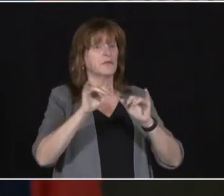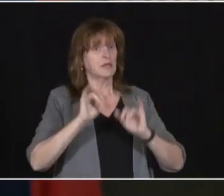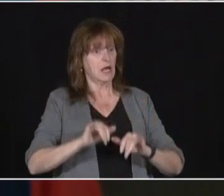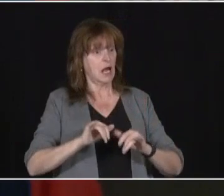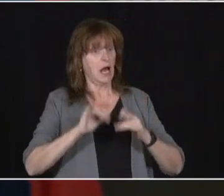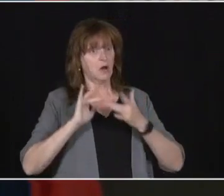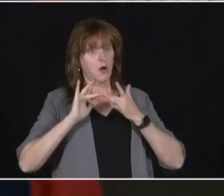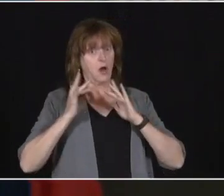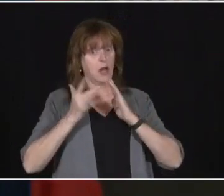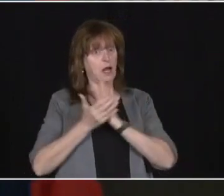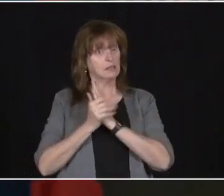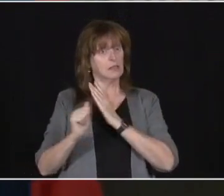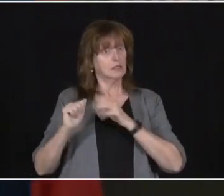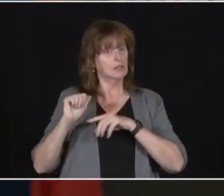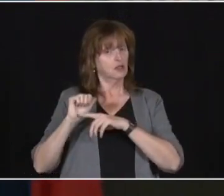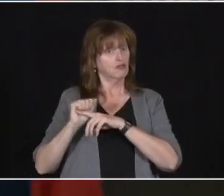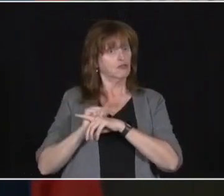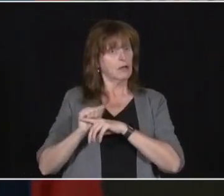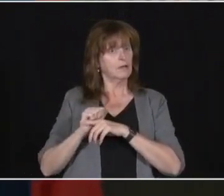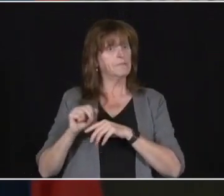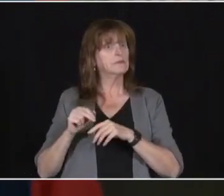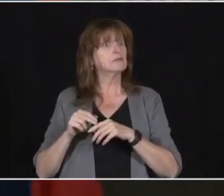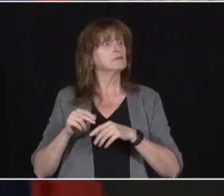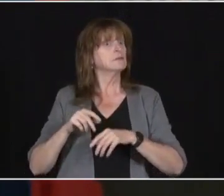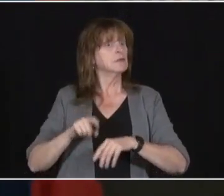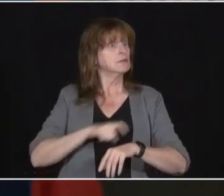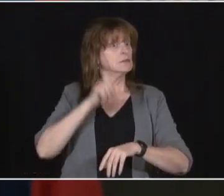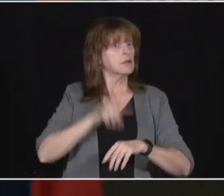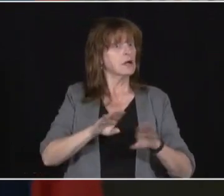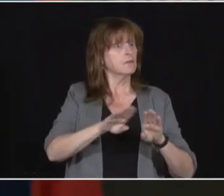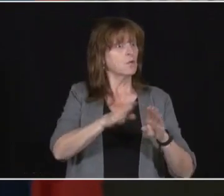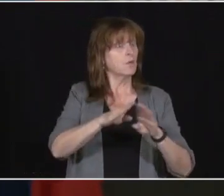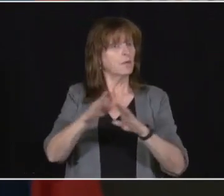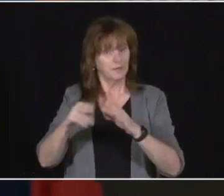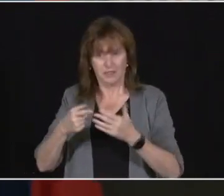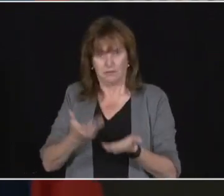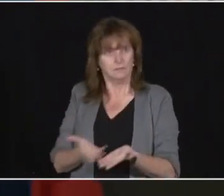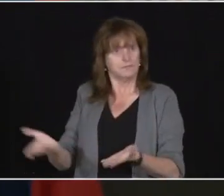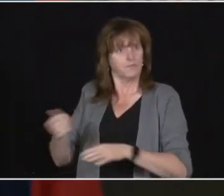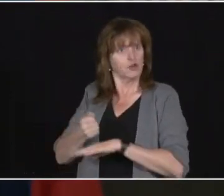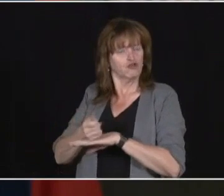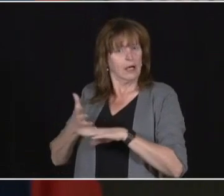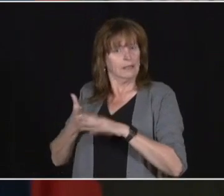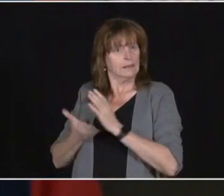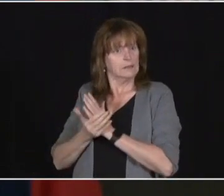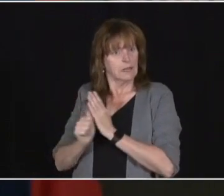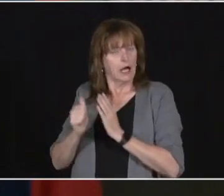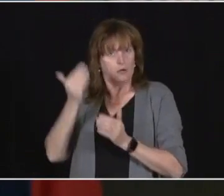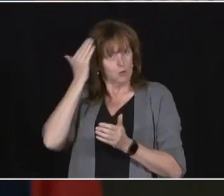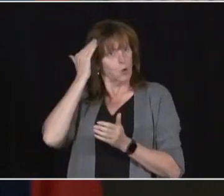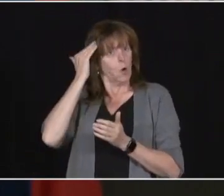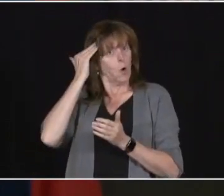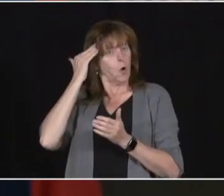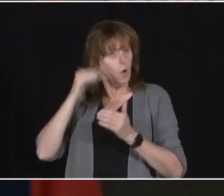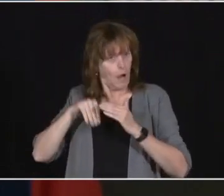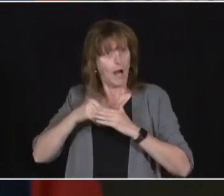get back to work with the skills and know-how to help businesses adapt to the new environment. Before I pass it along to